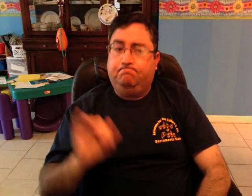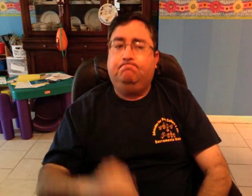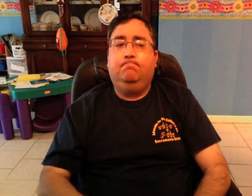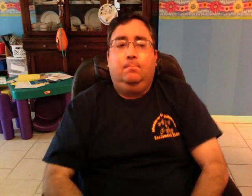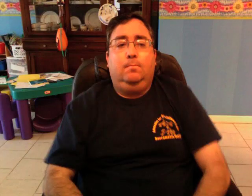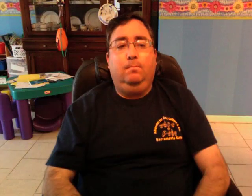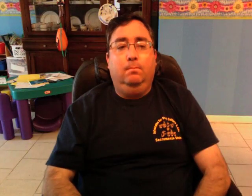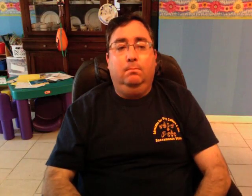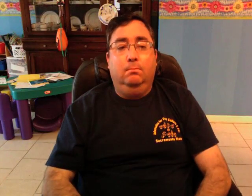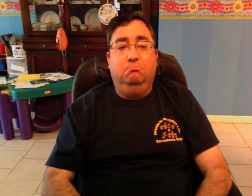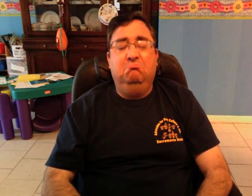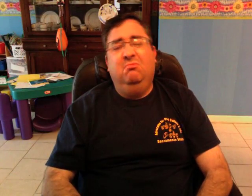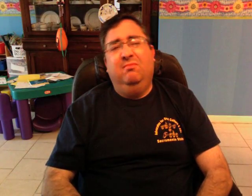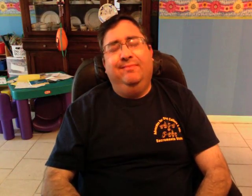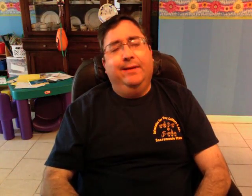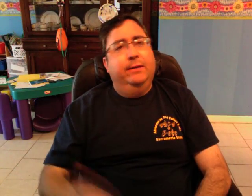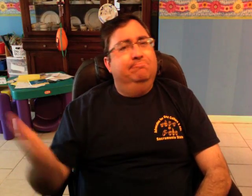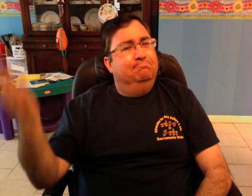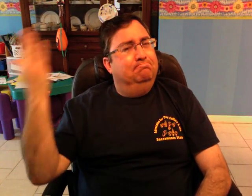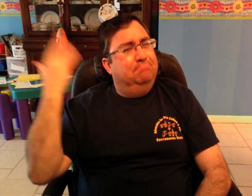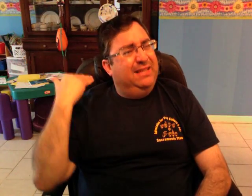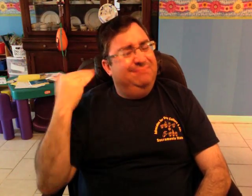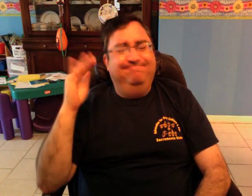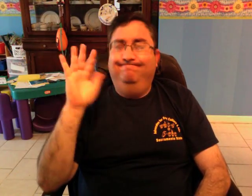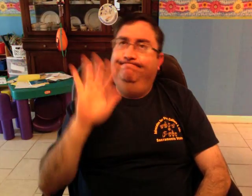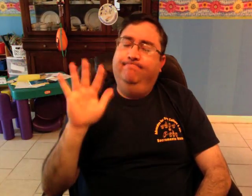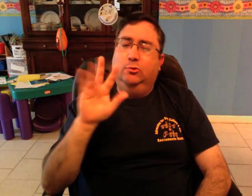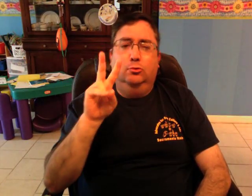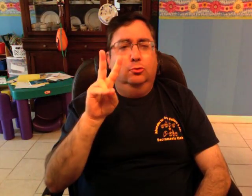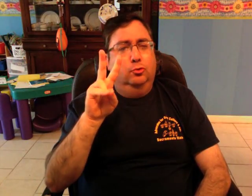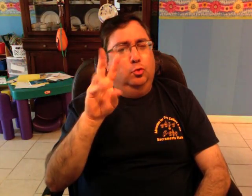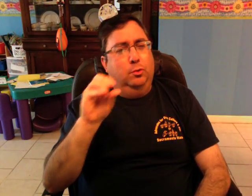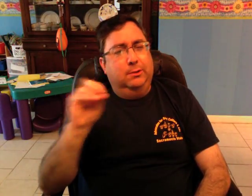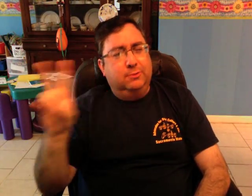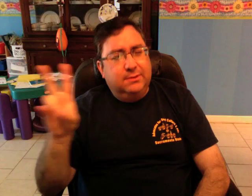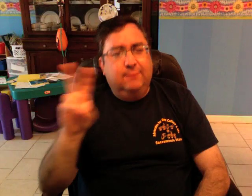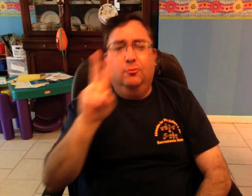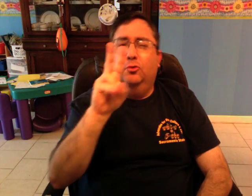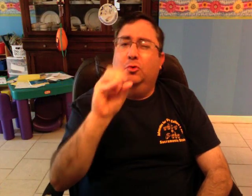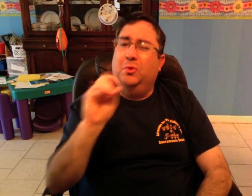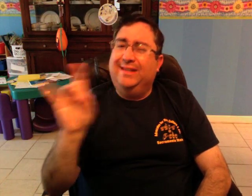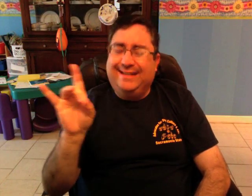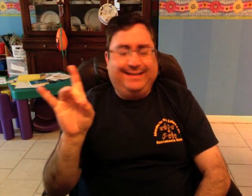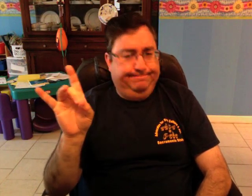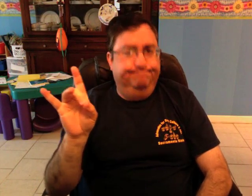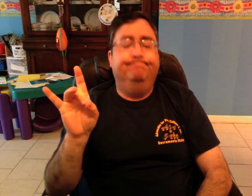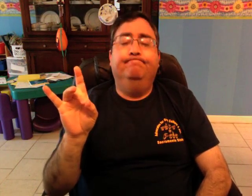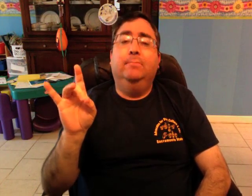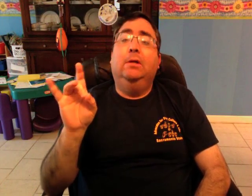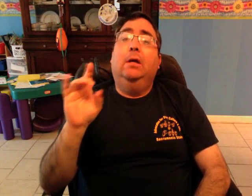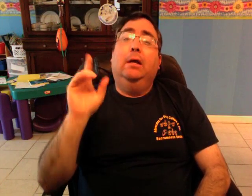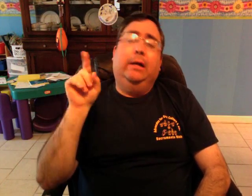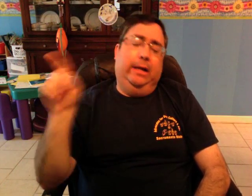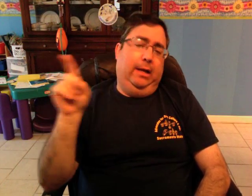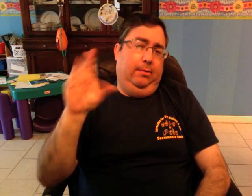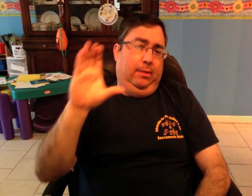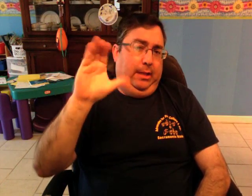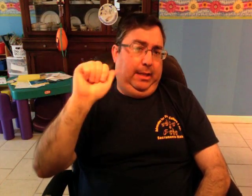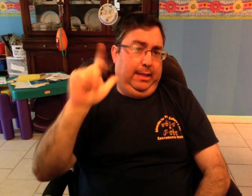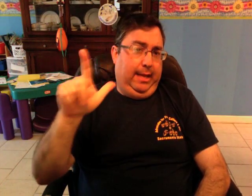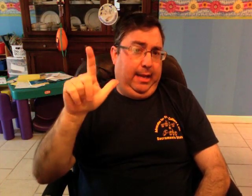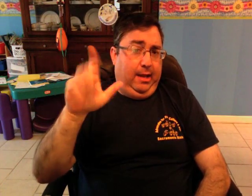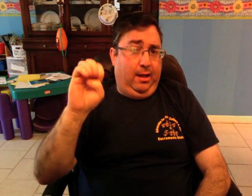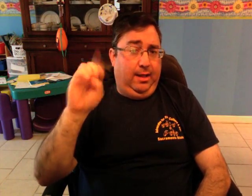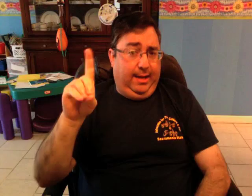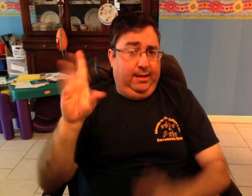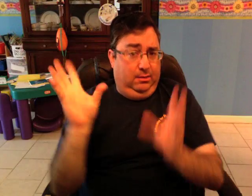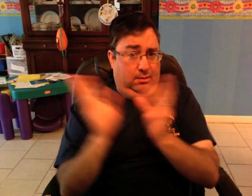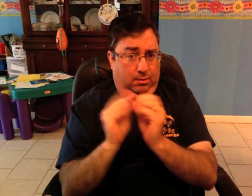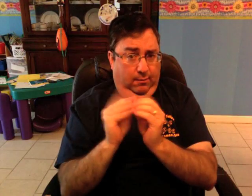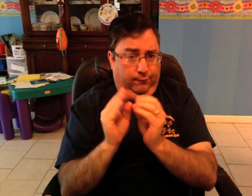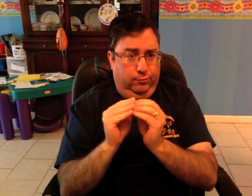Back in 2007 or 2008, at the Cal-Ed conference,